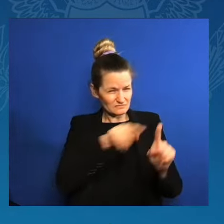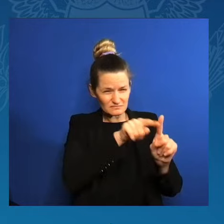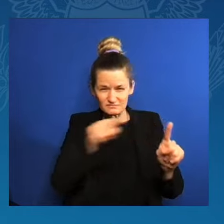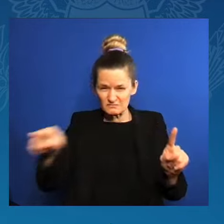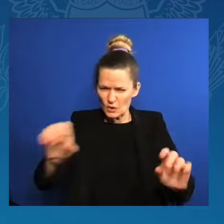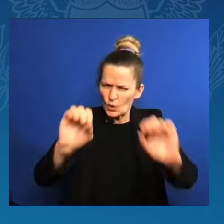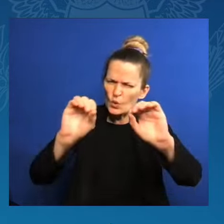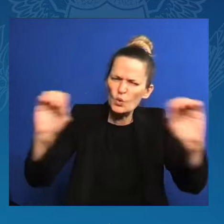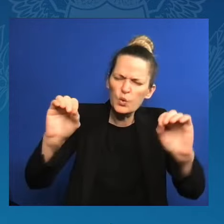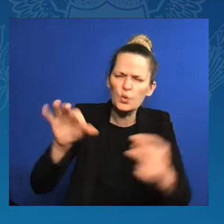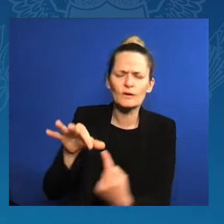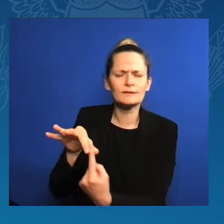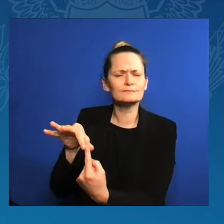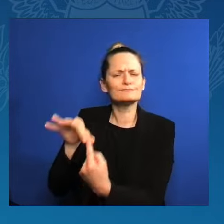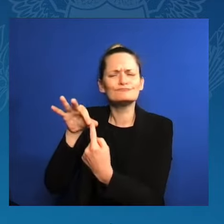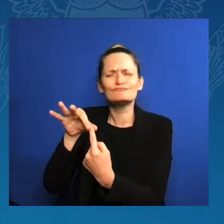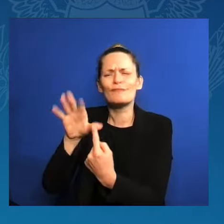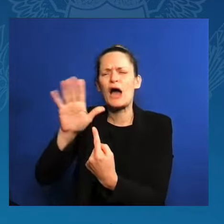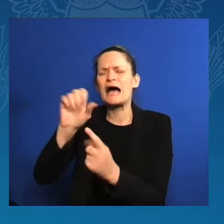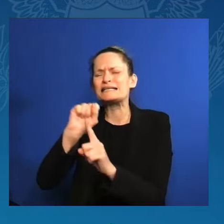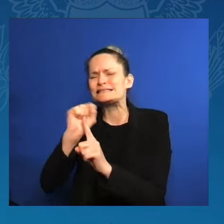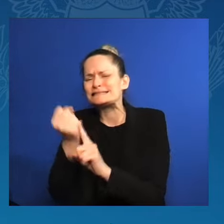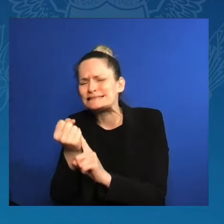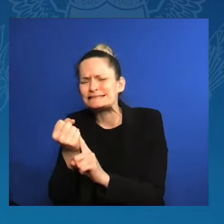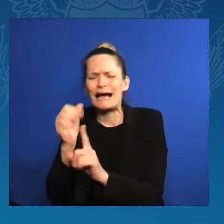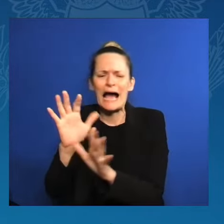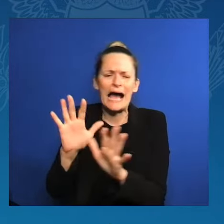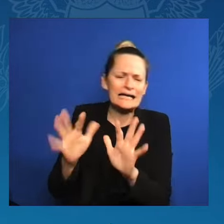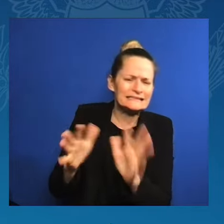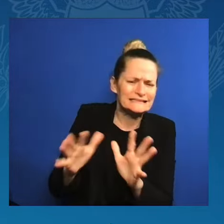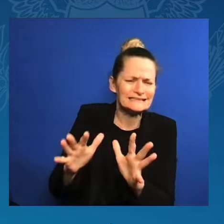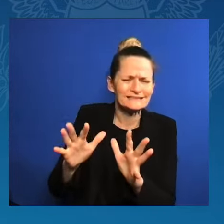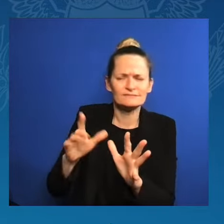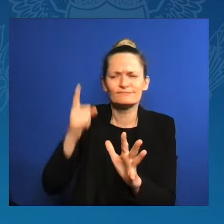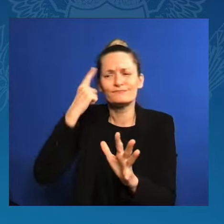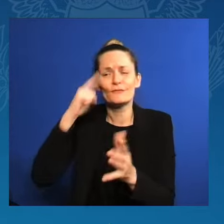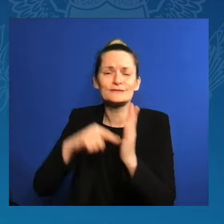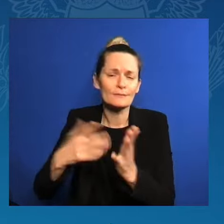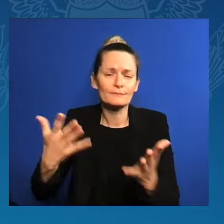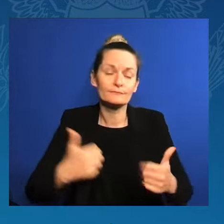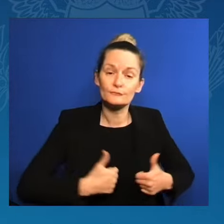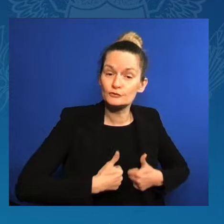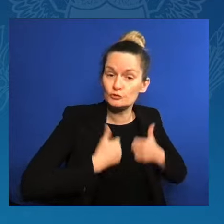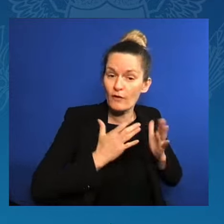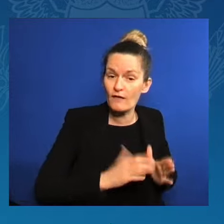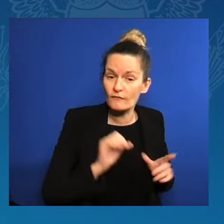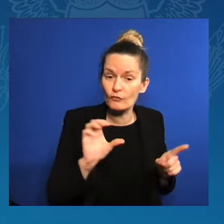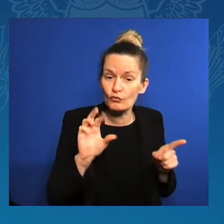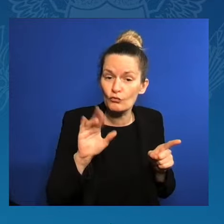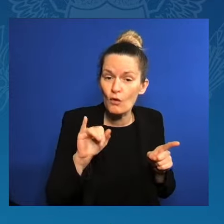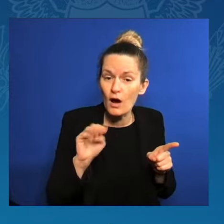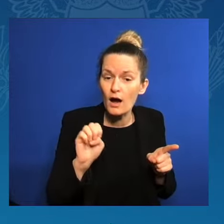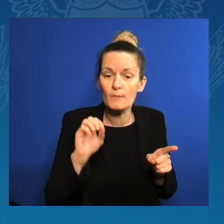Now, many of you know I started my career as a prosecutor intent on protecting,